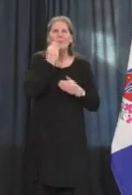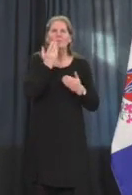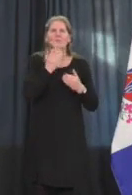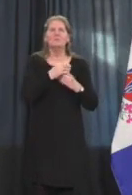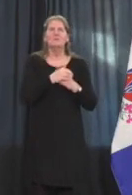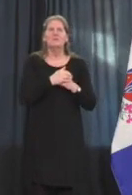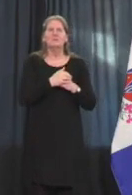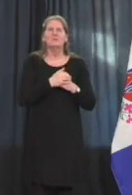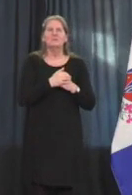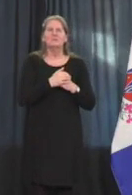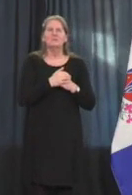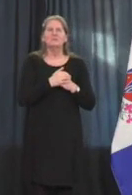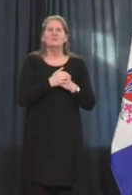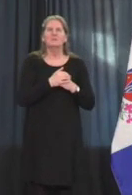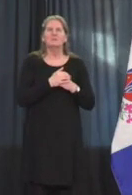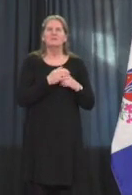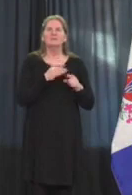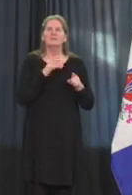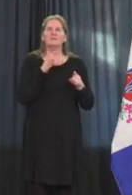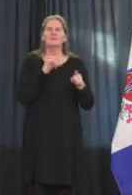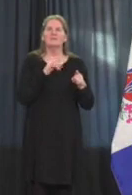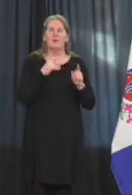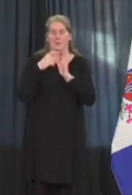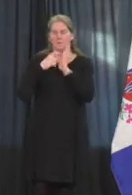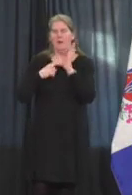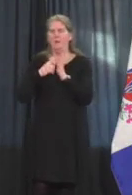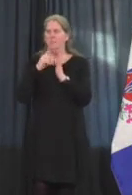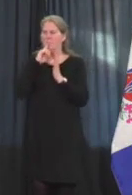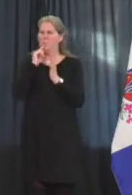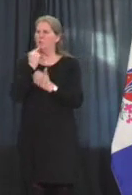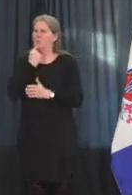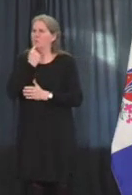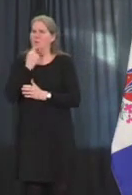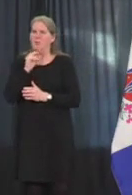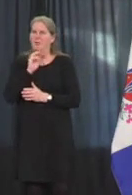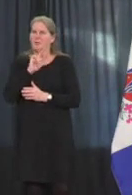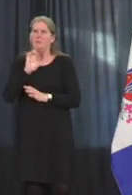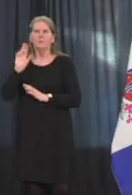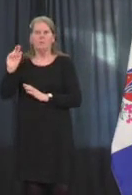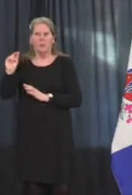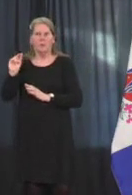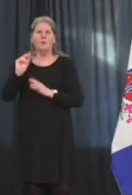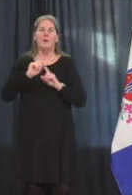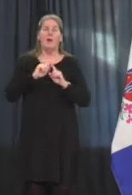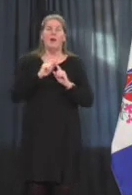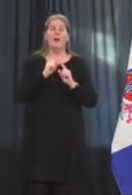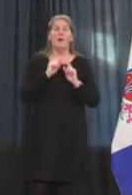BUT SO THAT'S NOT CONSIDERED CRITICAL. OUR LIST, WE USED GUIDELINES